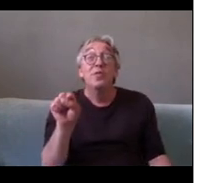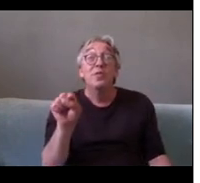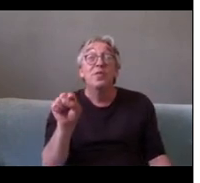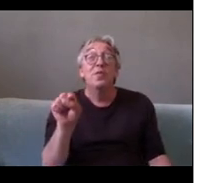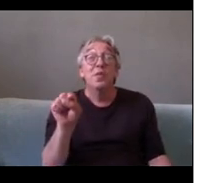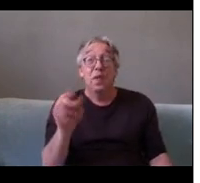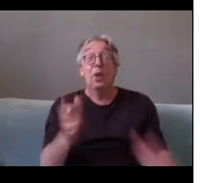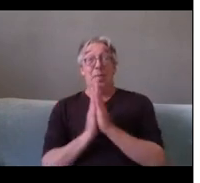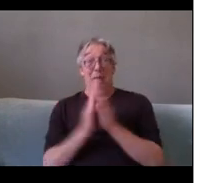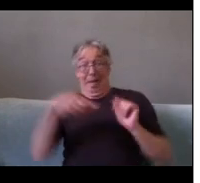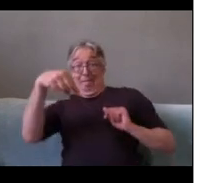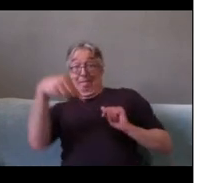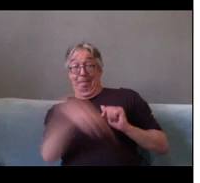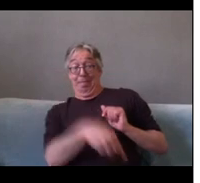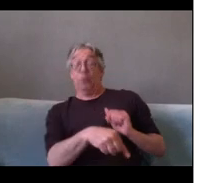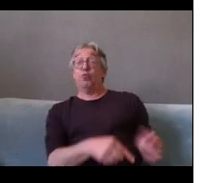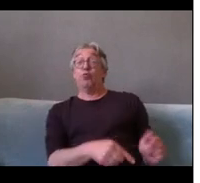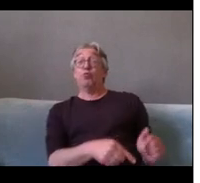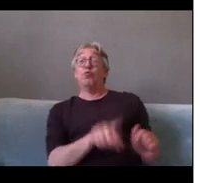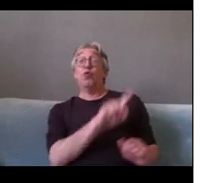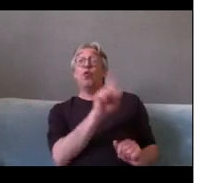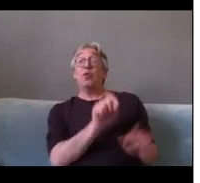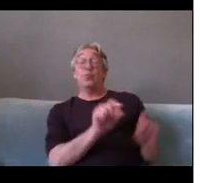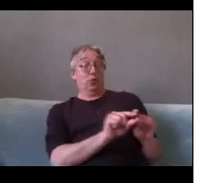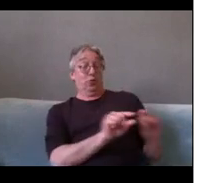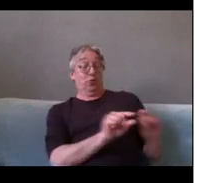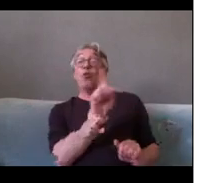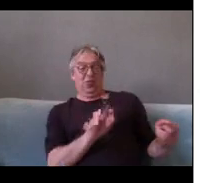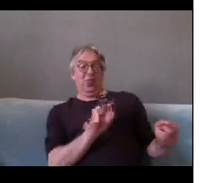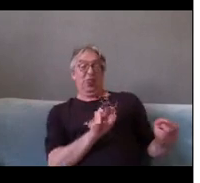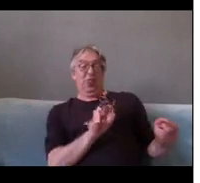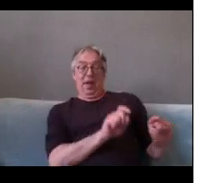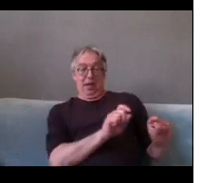pop them in the questions box which is on your dashboard.